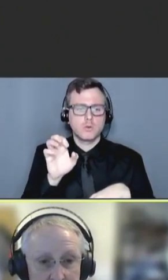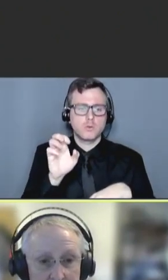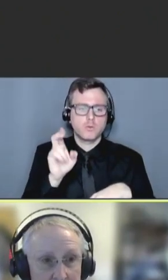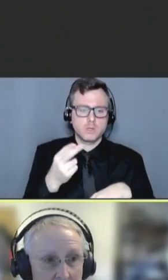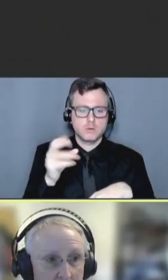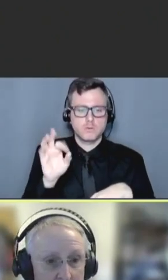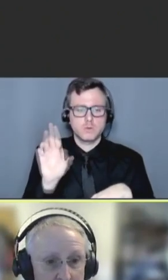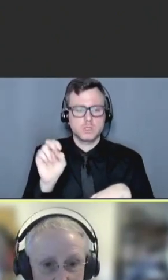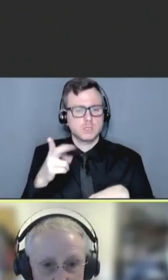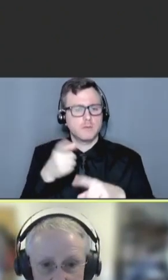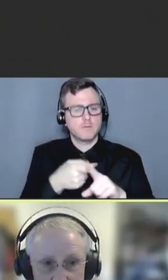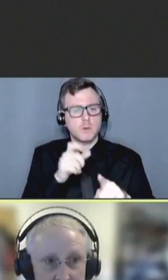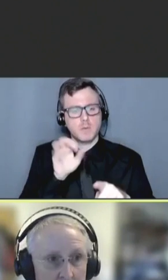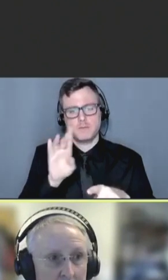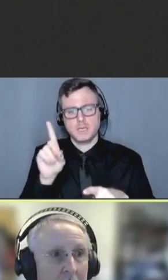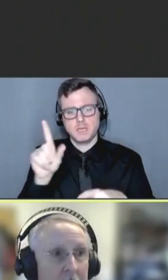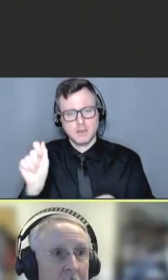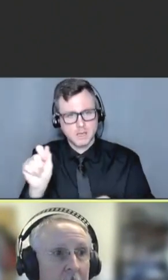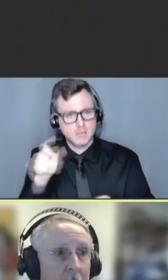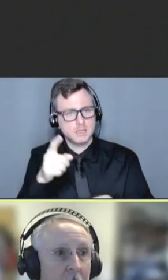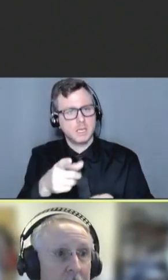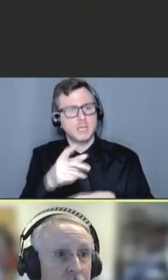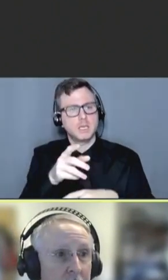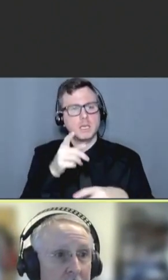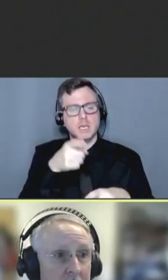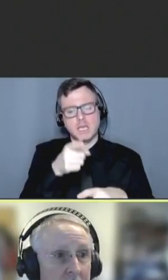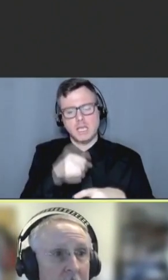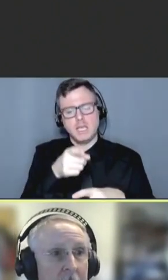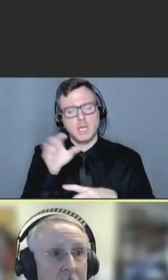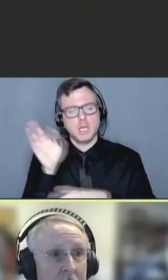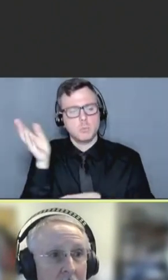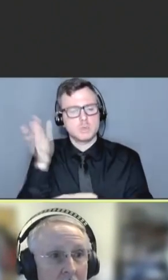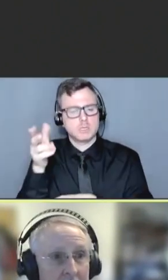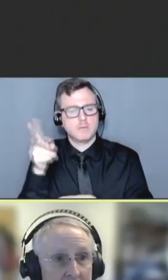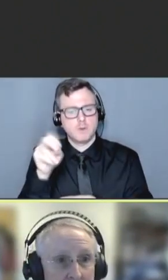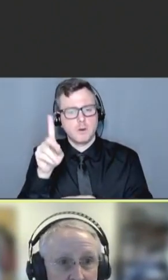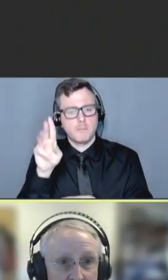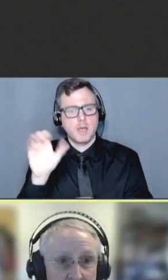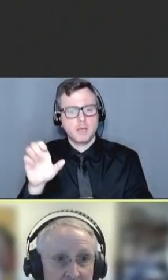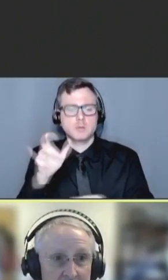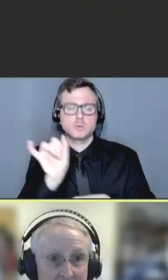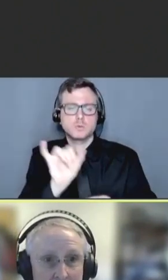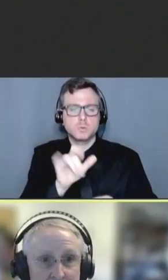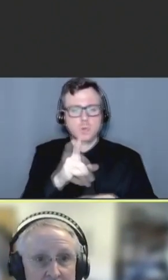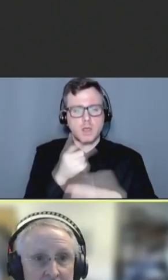also presented at VRBPAC last week. The data's suggesting an absence